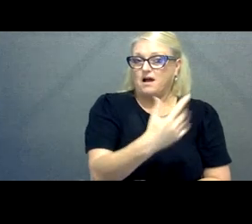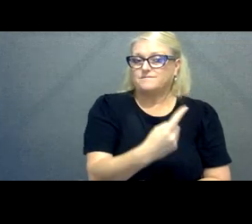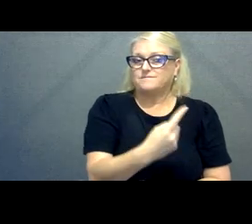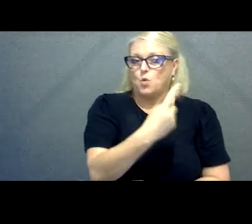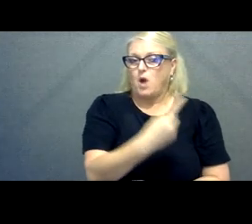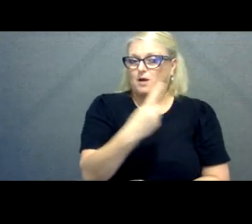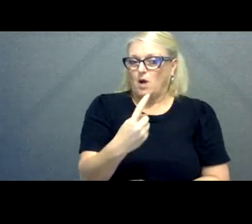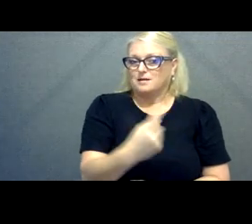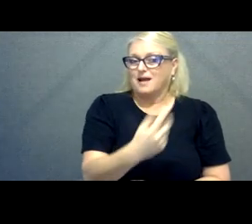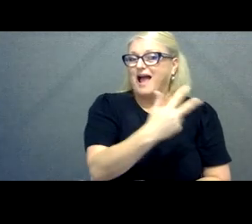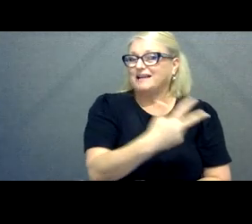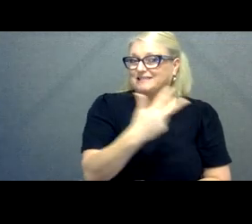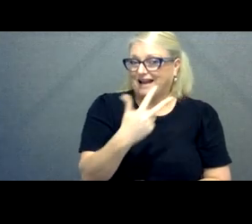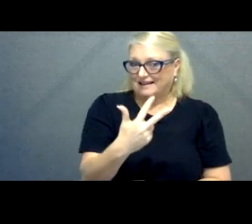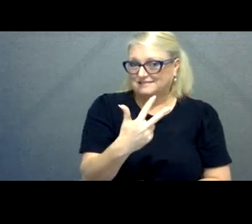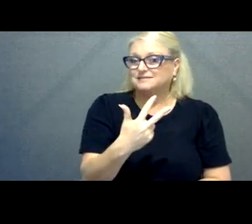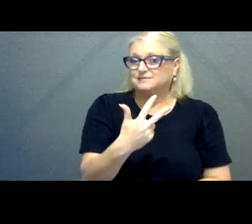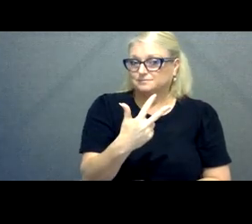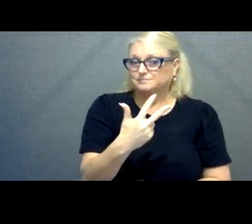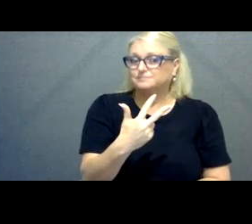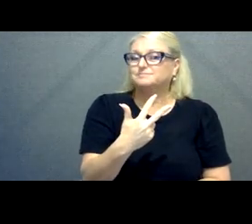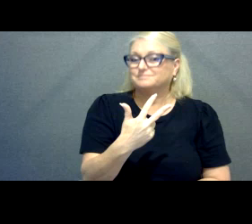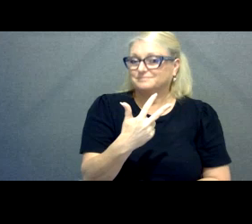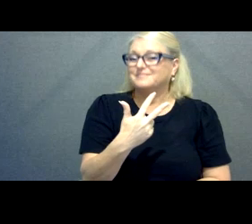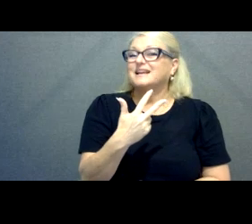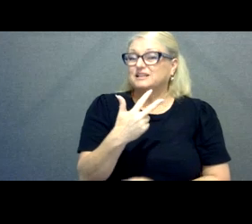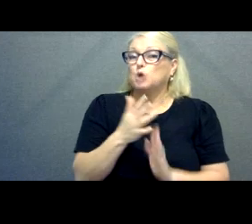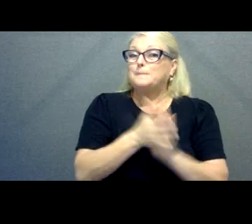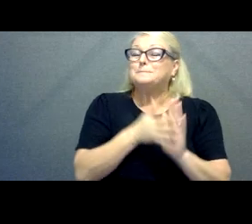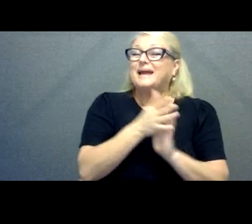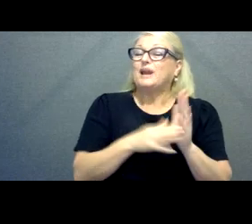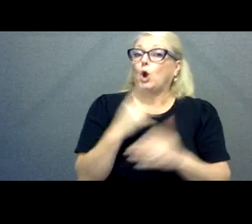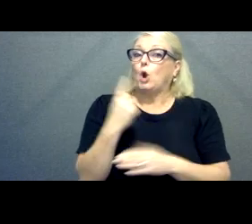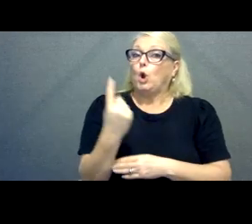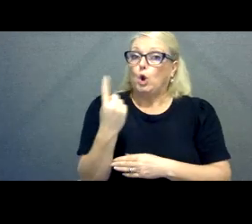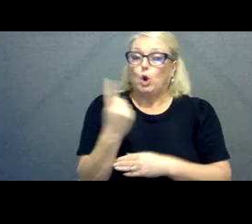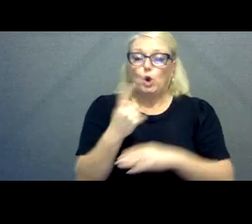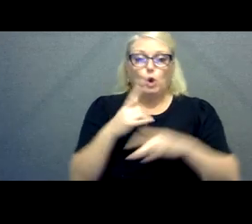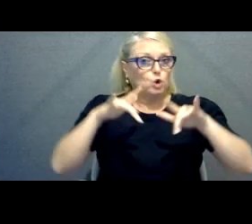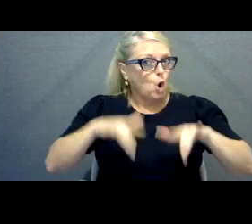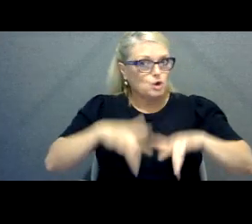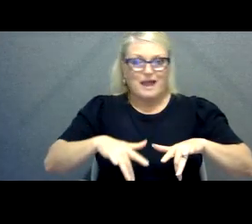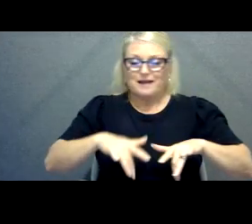haven't yet applied for legal aid who've got a legal issue who aren't sure whether they'll